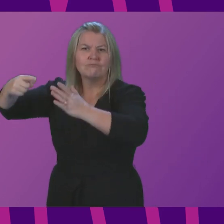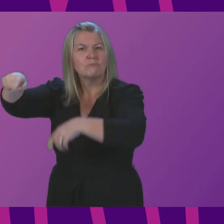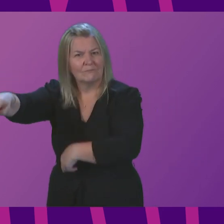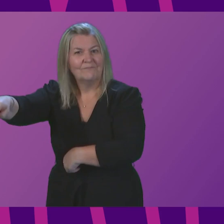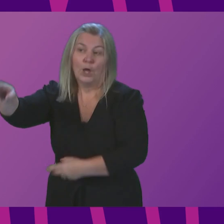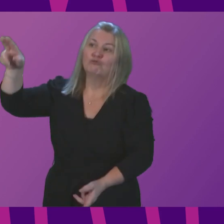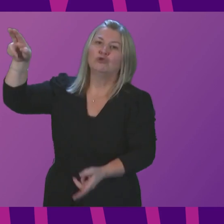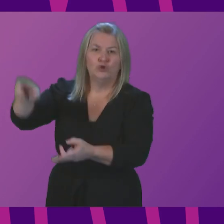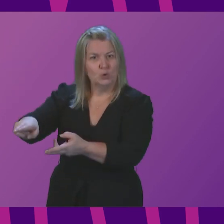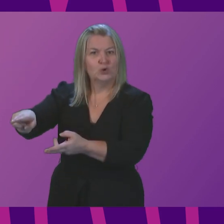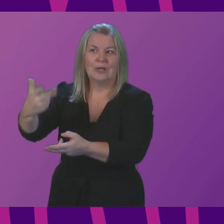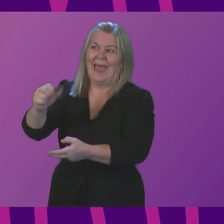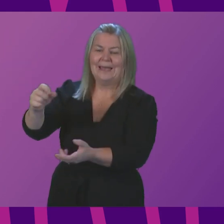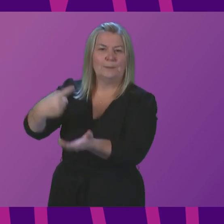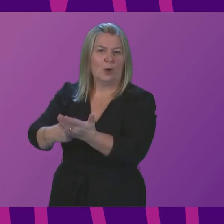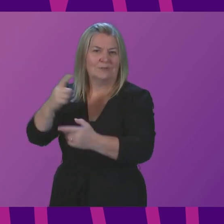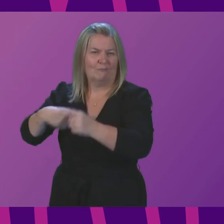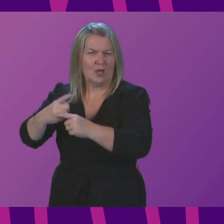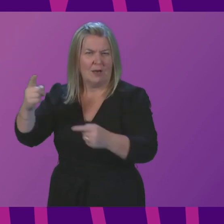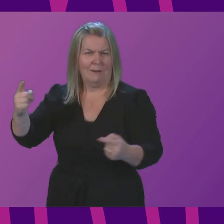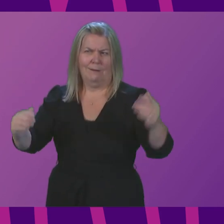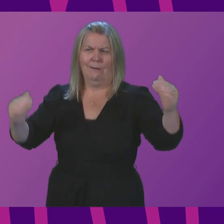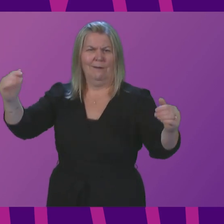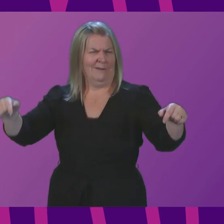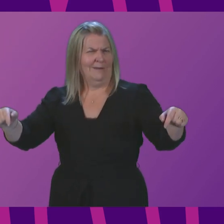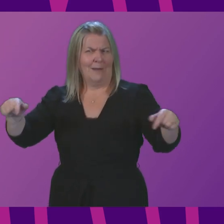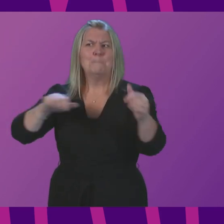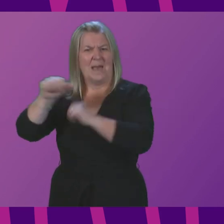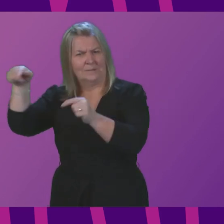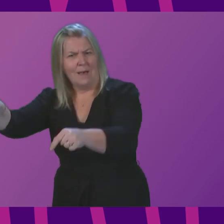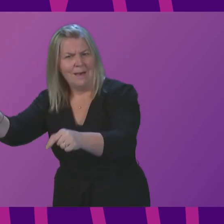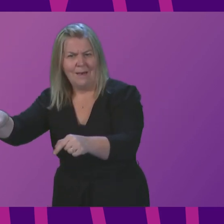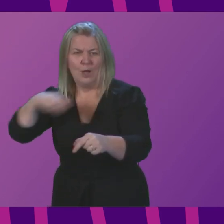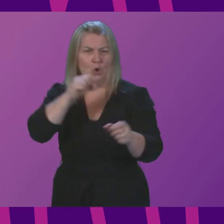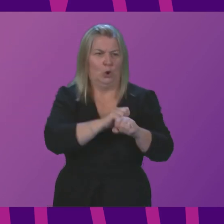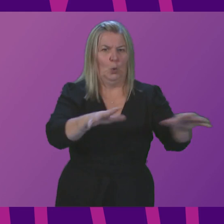invest in the clean sources of energy that will get us to net zero and deliver a better